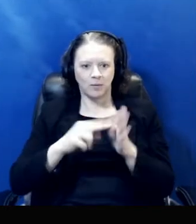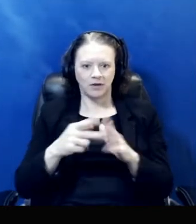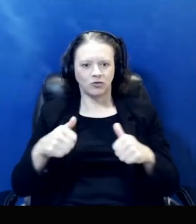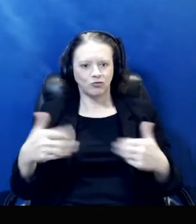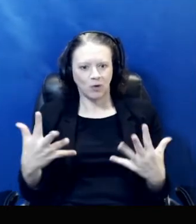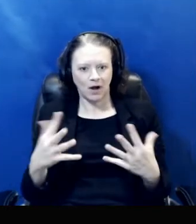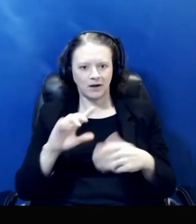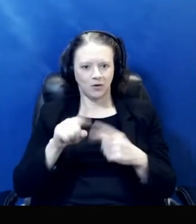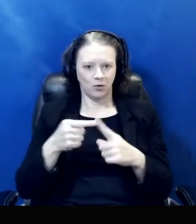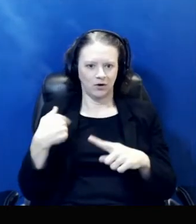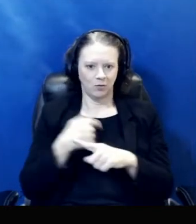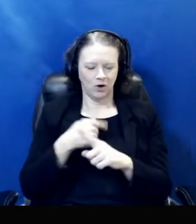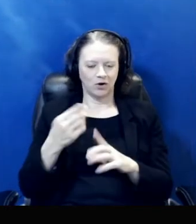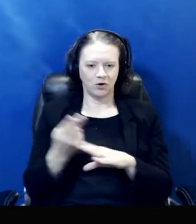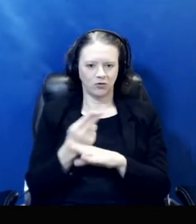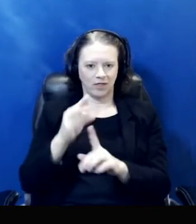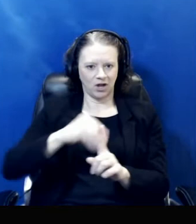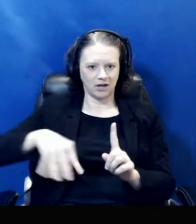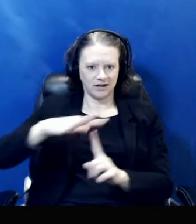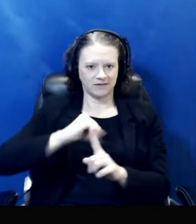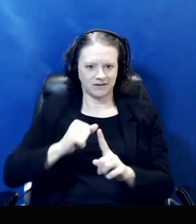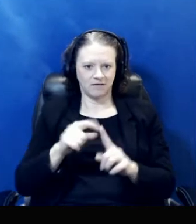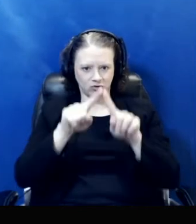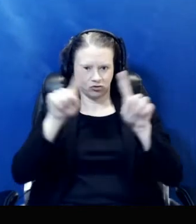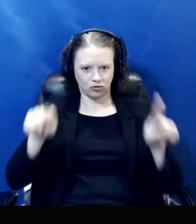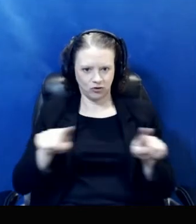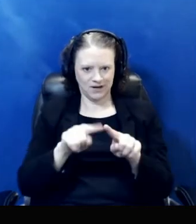This is in the hopes that this knowledge translation